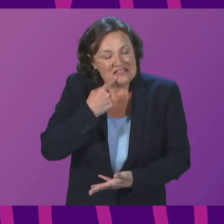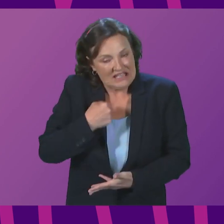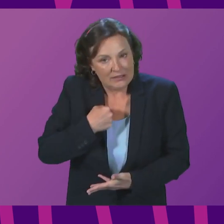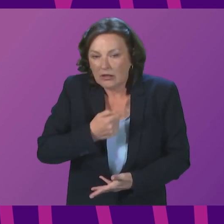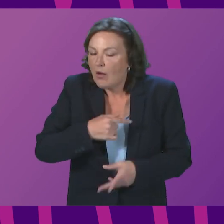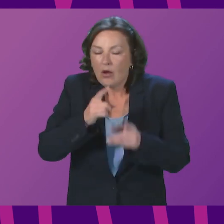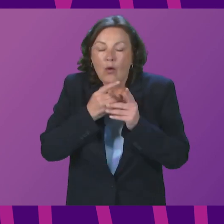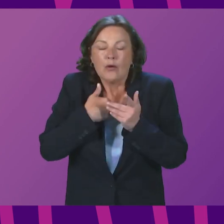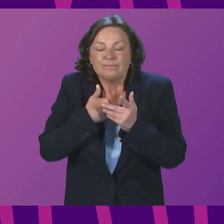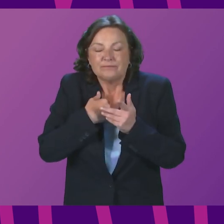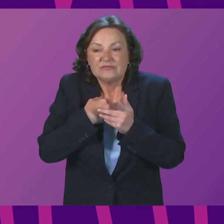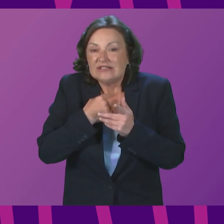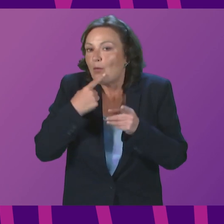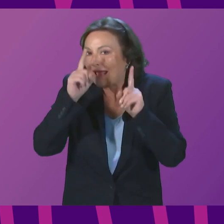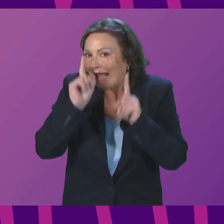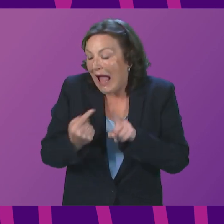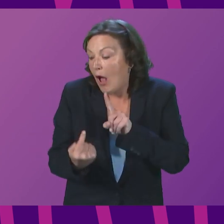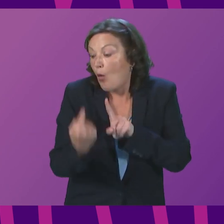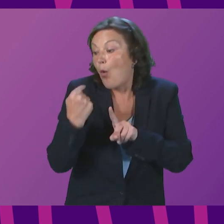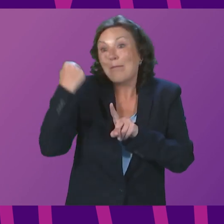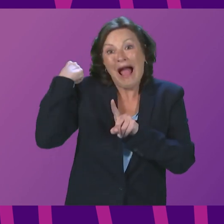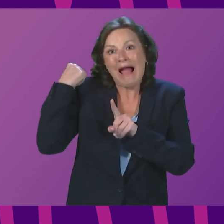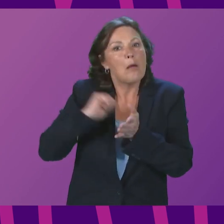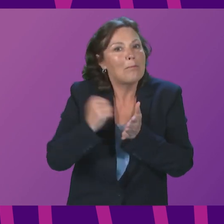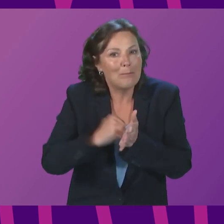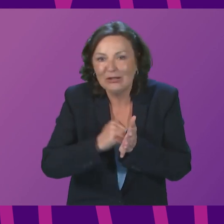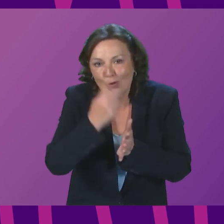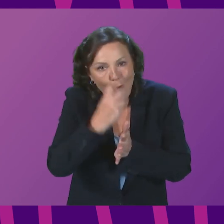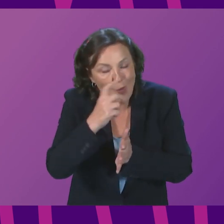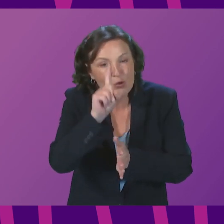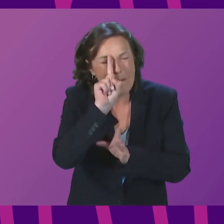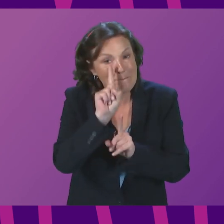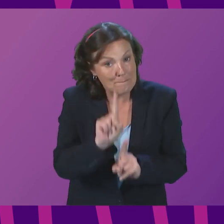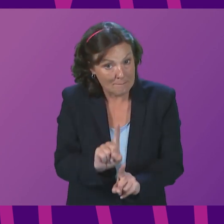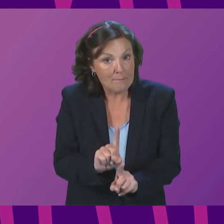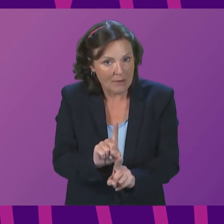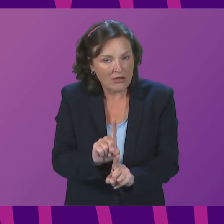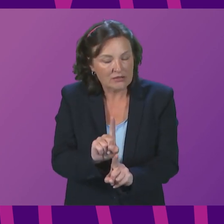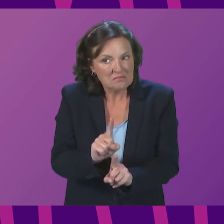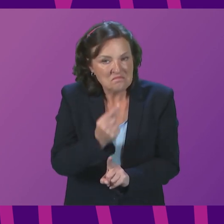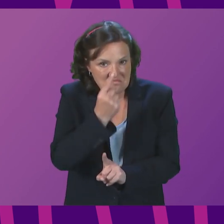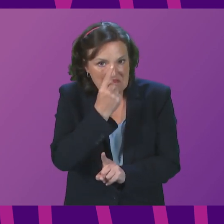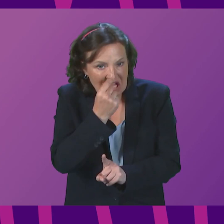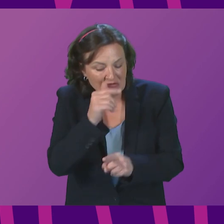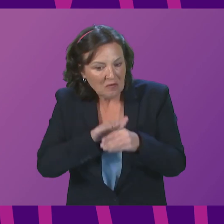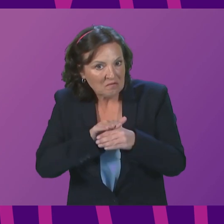apply this retrospectively, there is a way to do that in relation to future complaints.